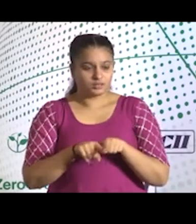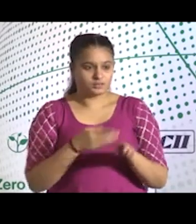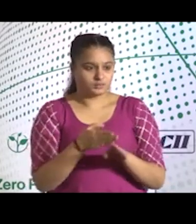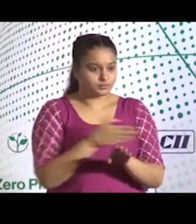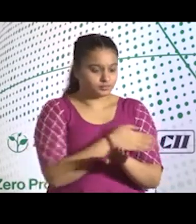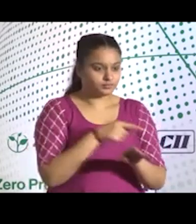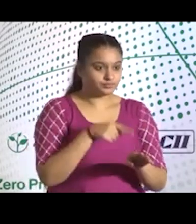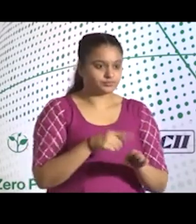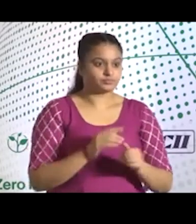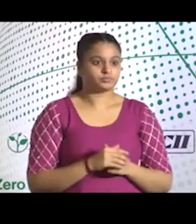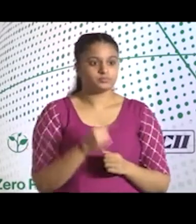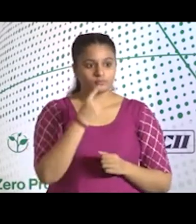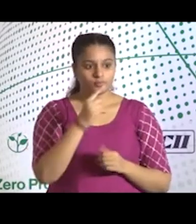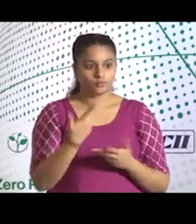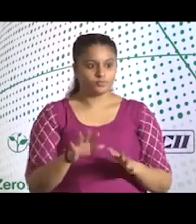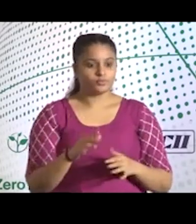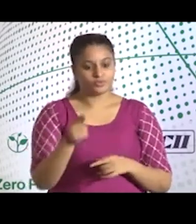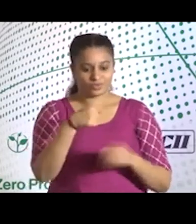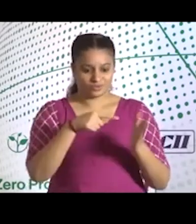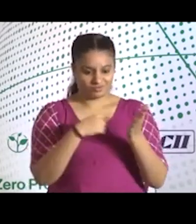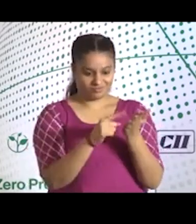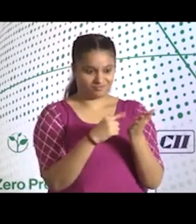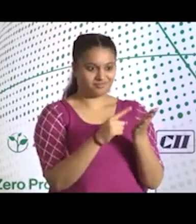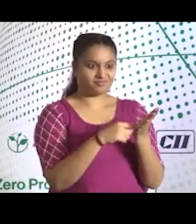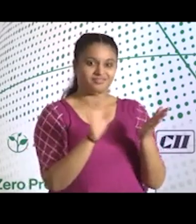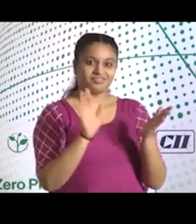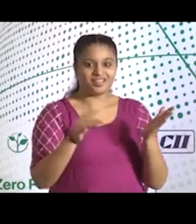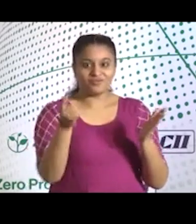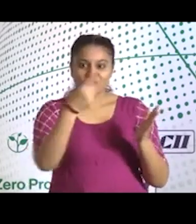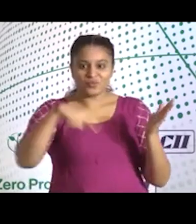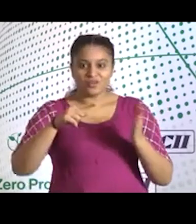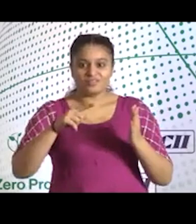you know, you have these fancy phones which you create where the technology